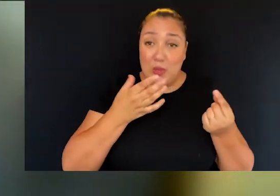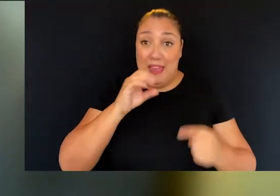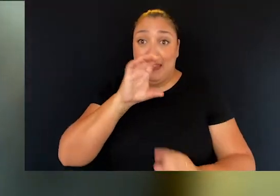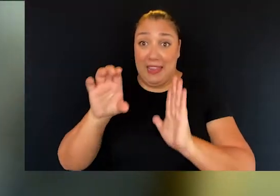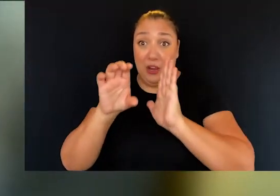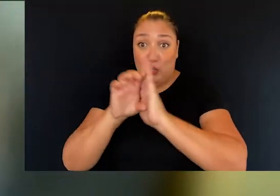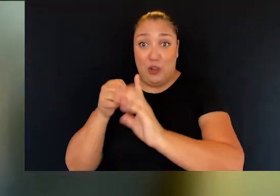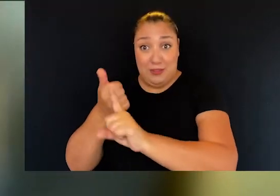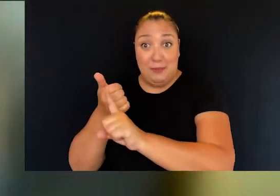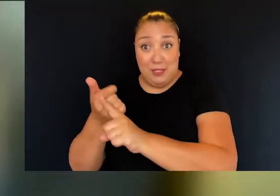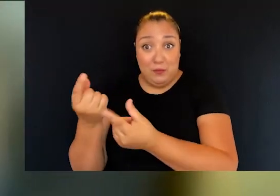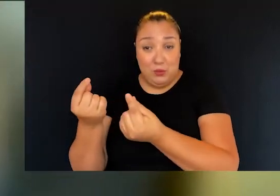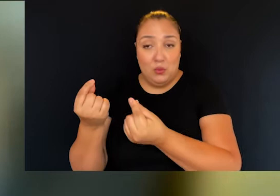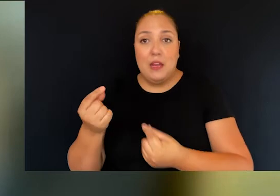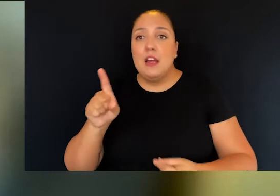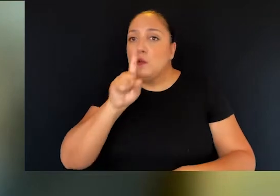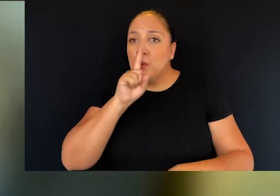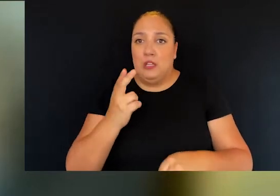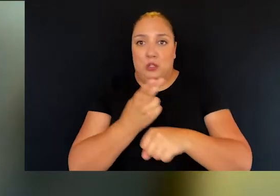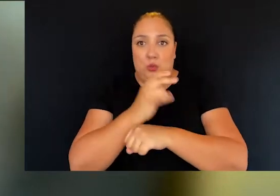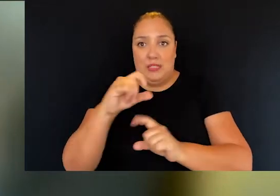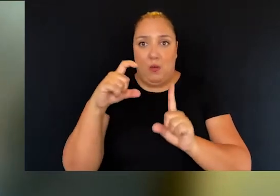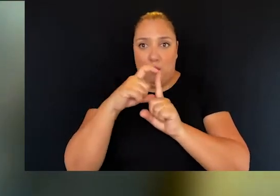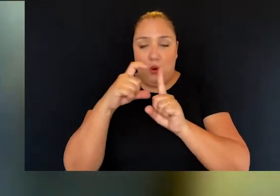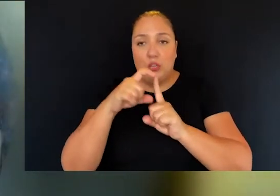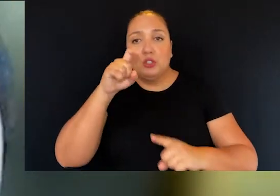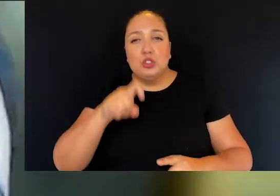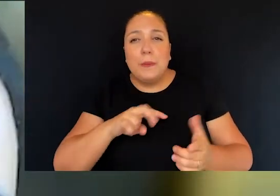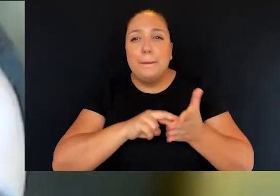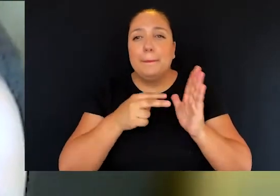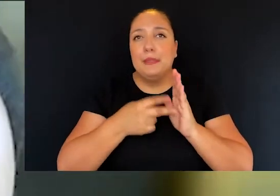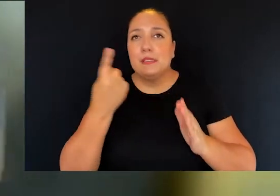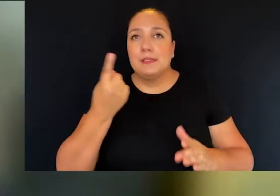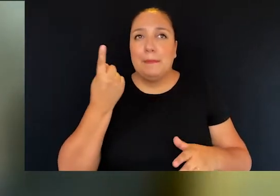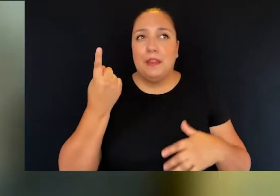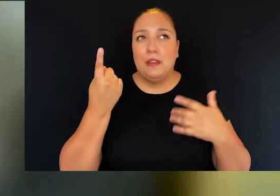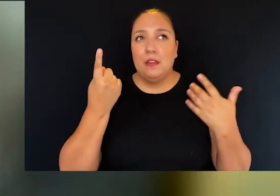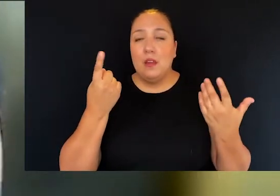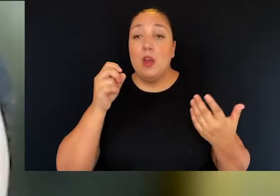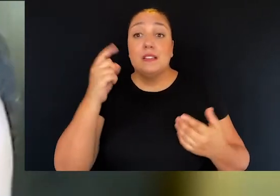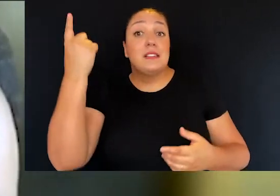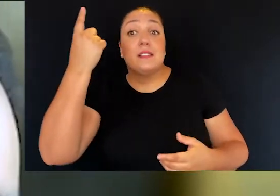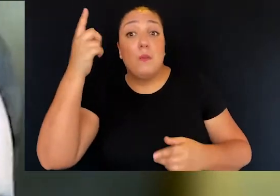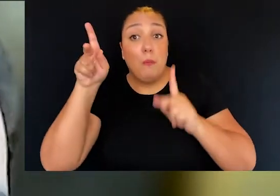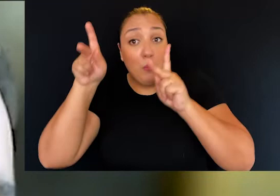was allowed to do was to really use a word that's supposed to mean someone